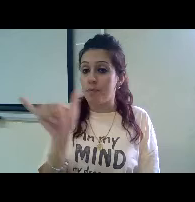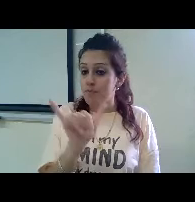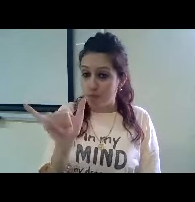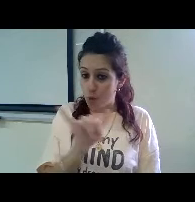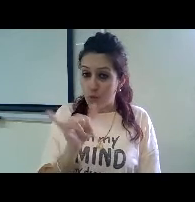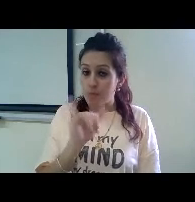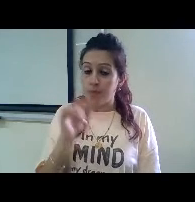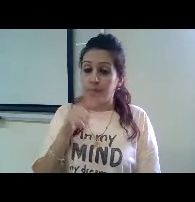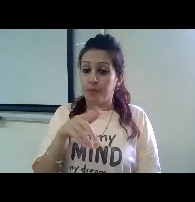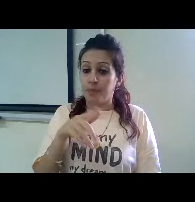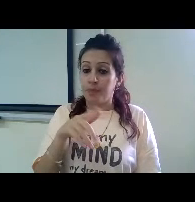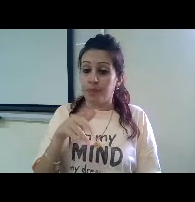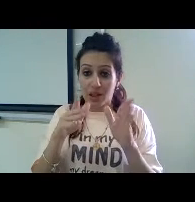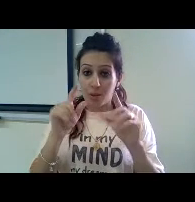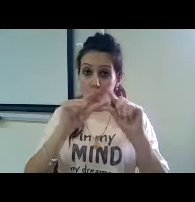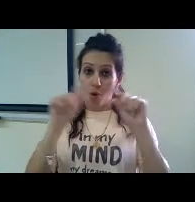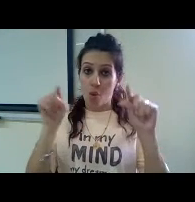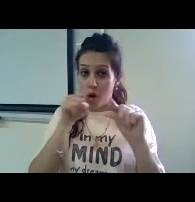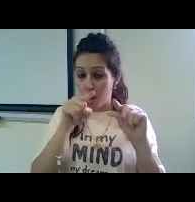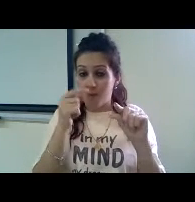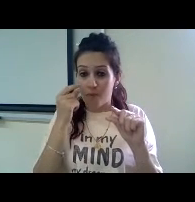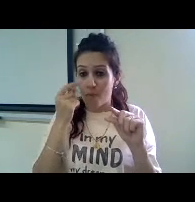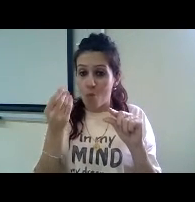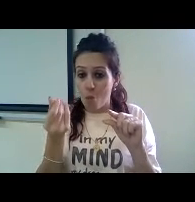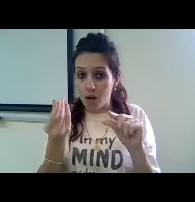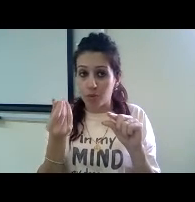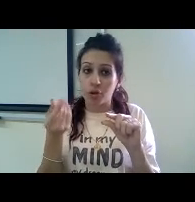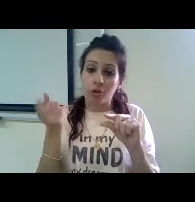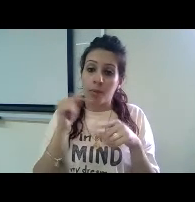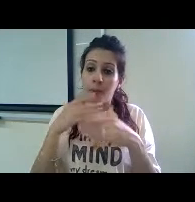capacity of school principals, teachers,